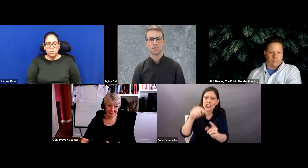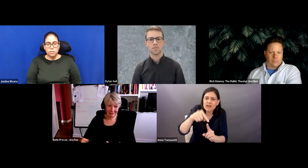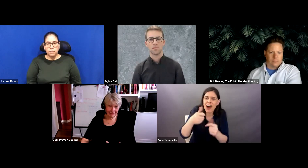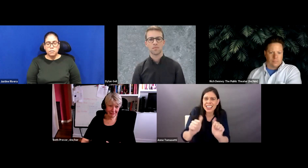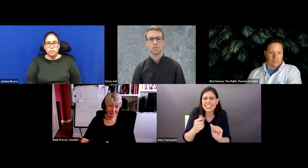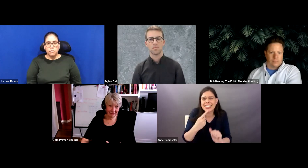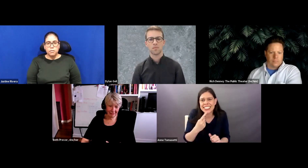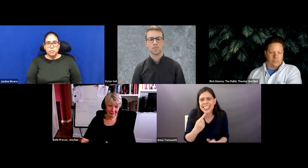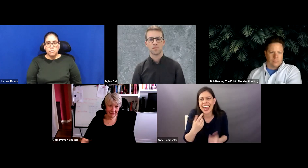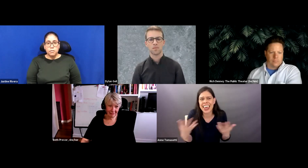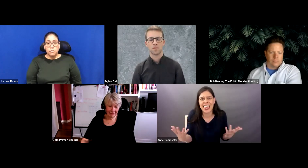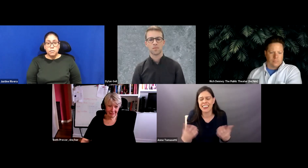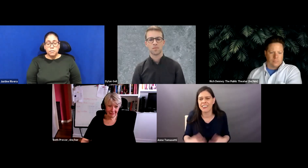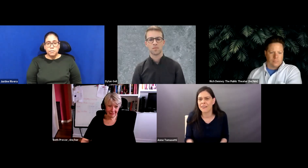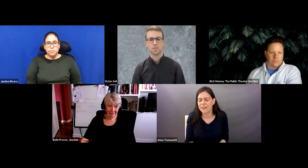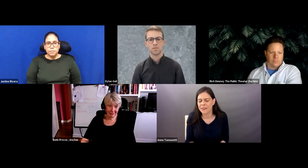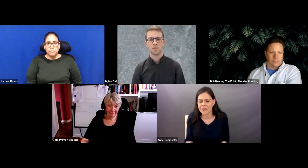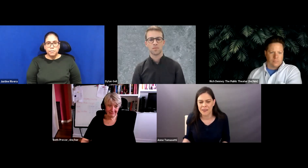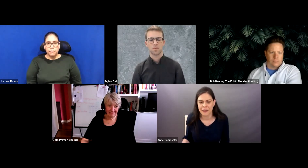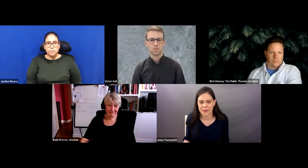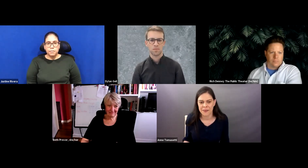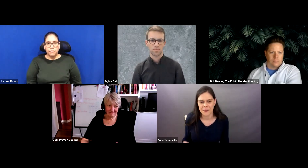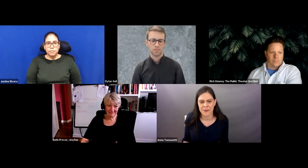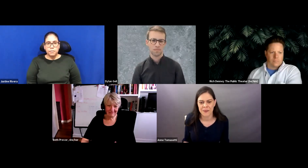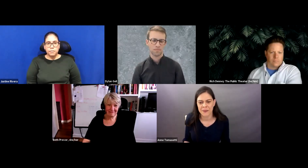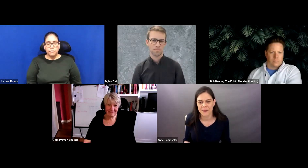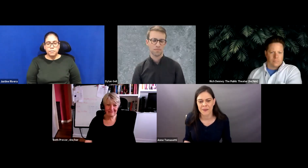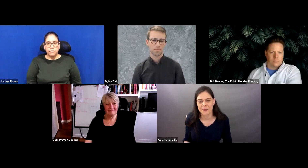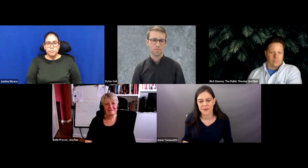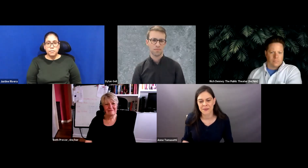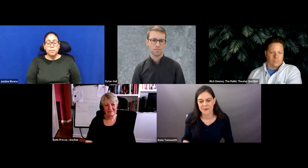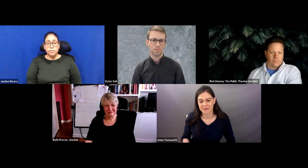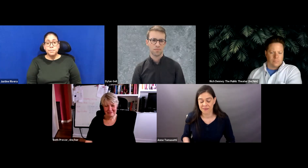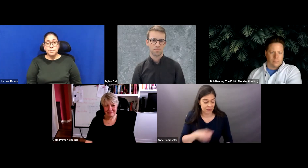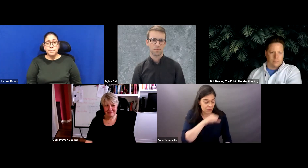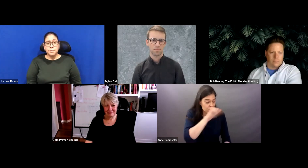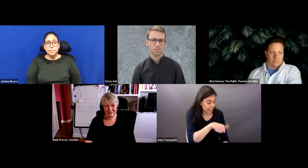And he was really relaying what the hearing actor was saying